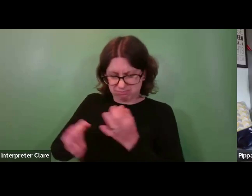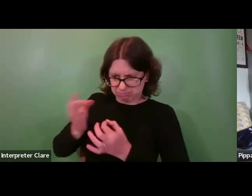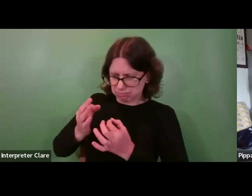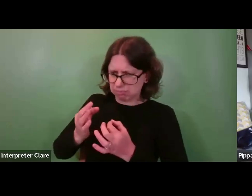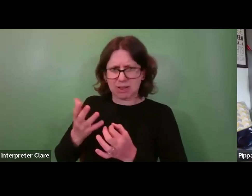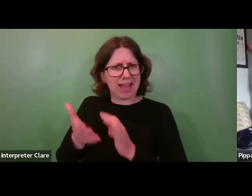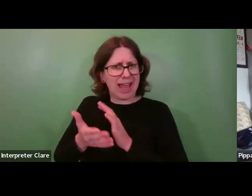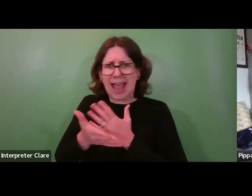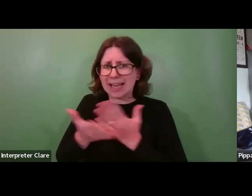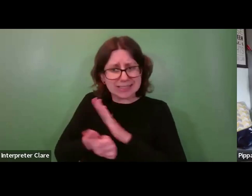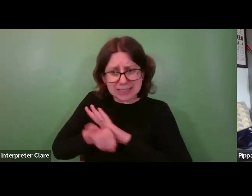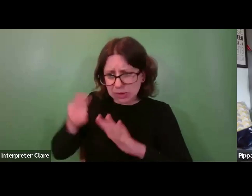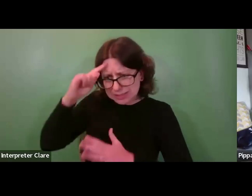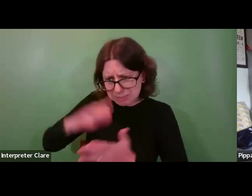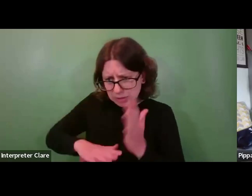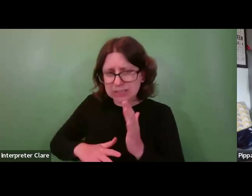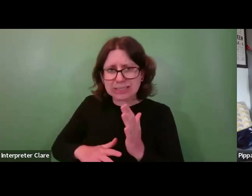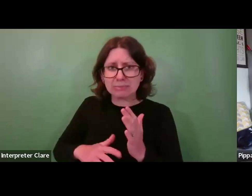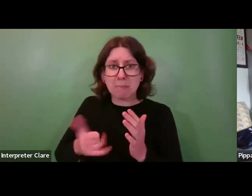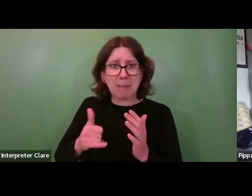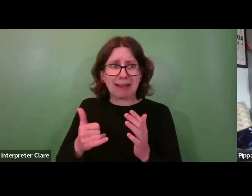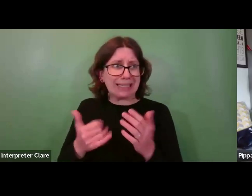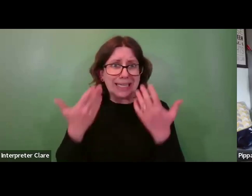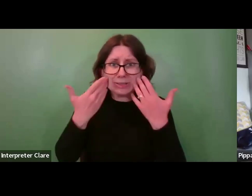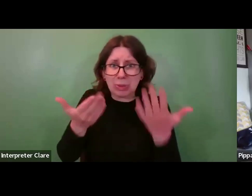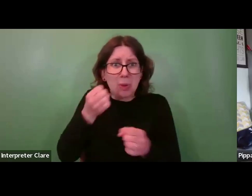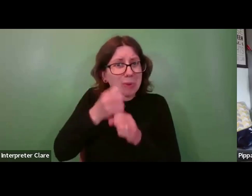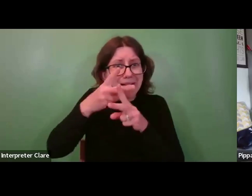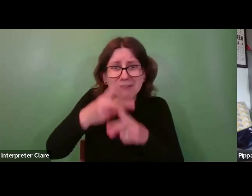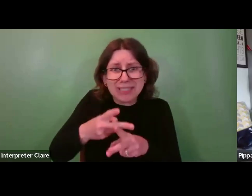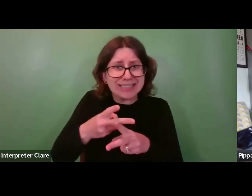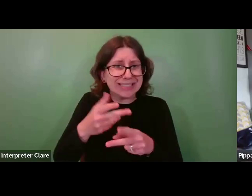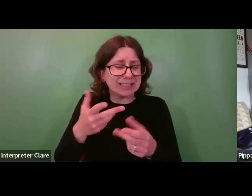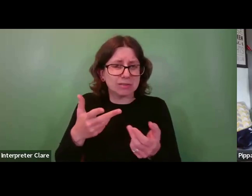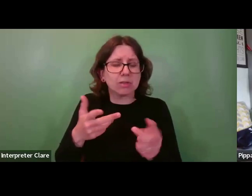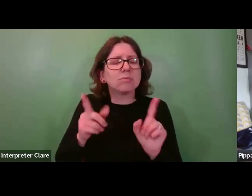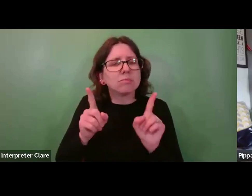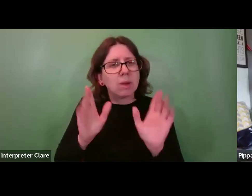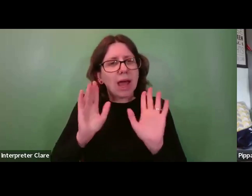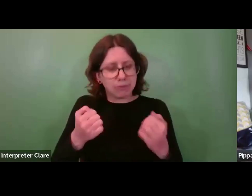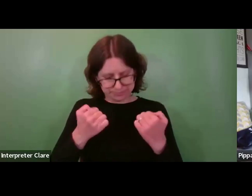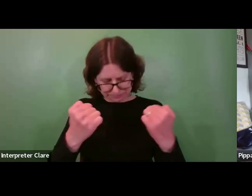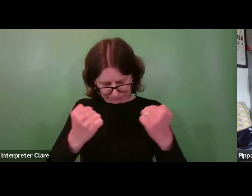governance," it's about thinking what can you contribute that is a,